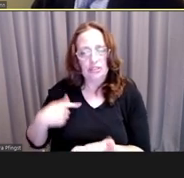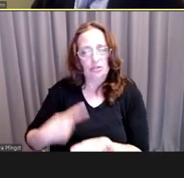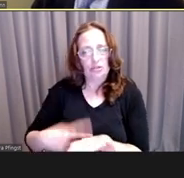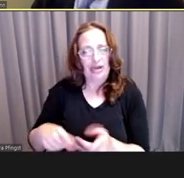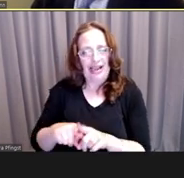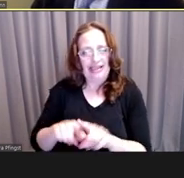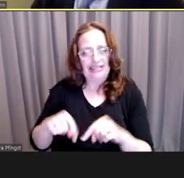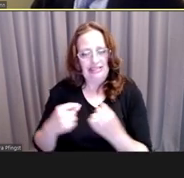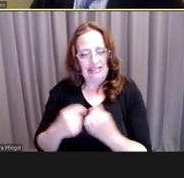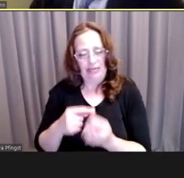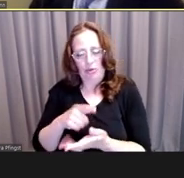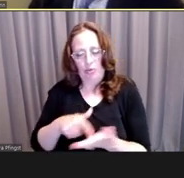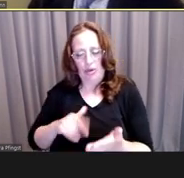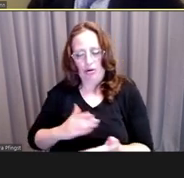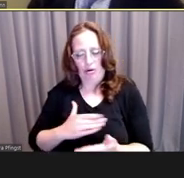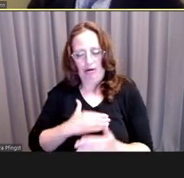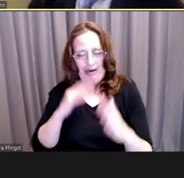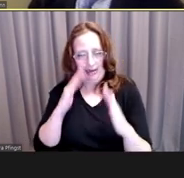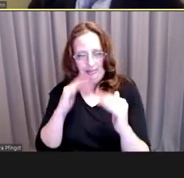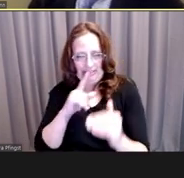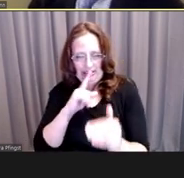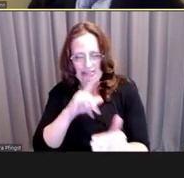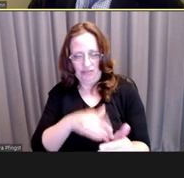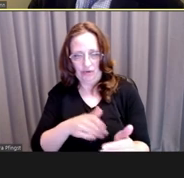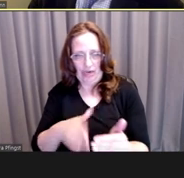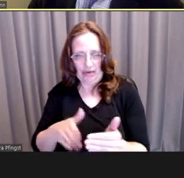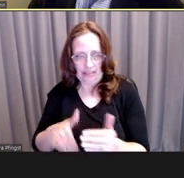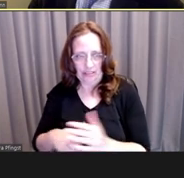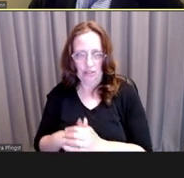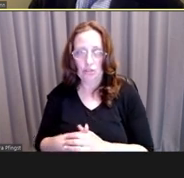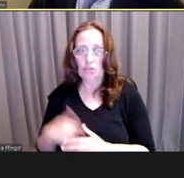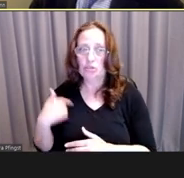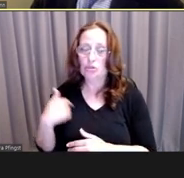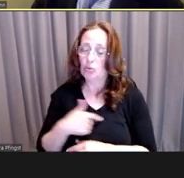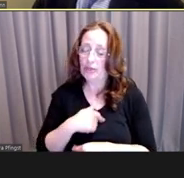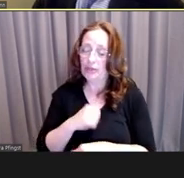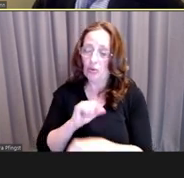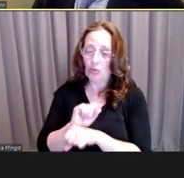We, as otolaryngologists and neurotologists, work closely with audiologists as a team to refine the